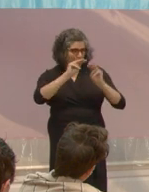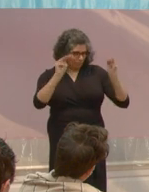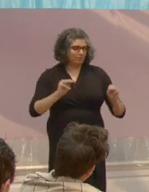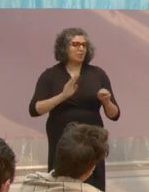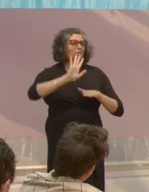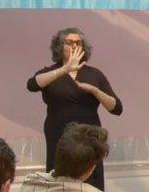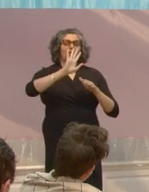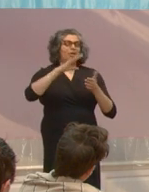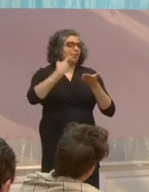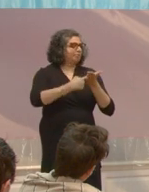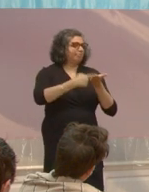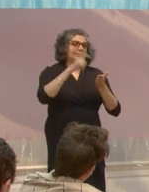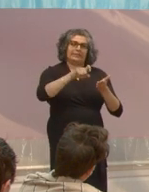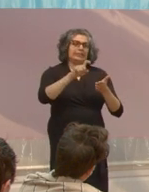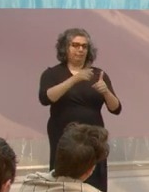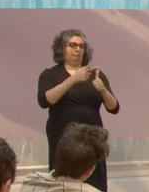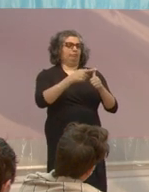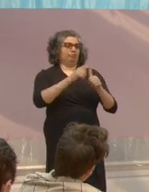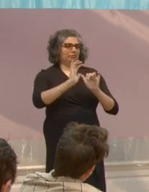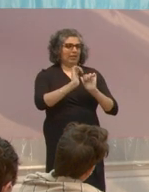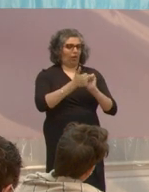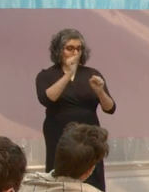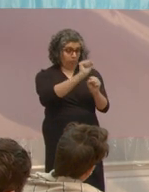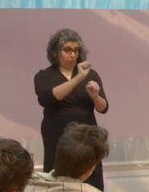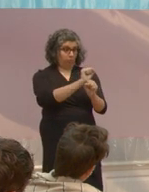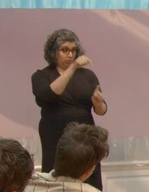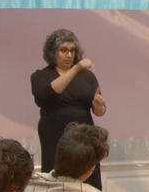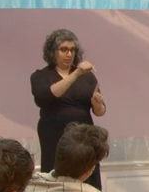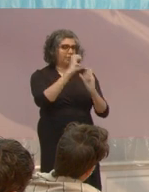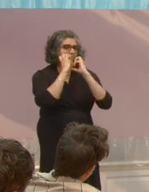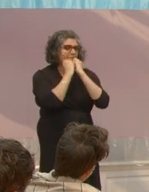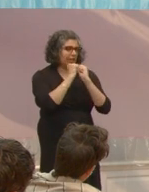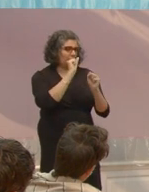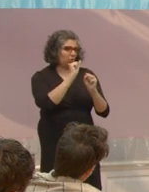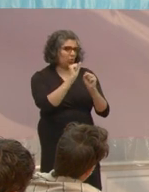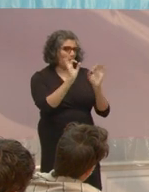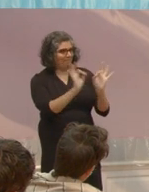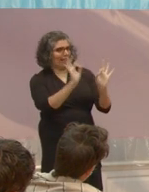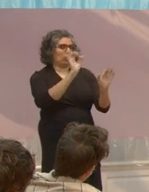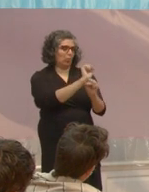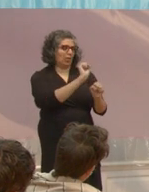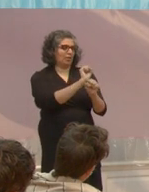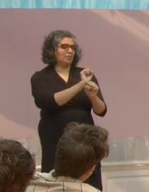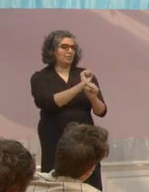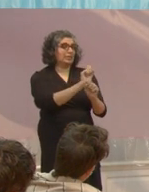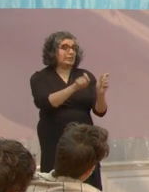had to have about how labor was valued. Like very specifically